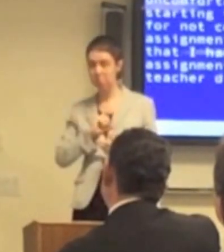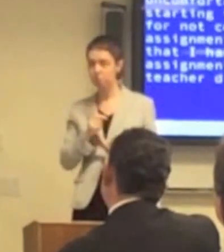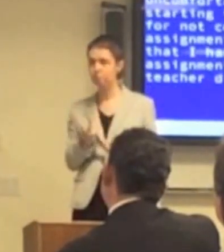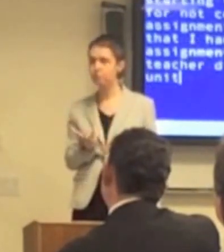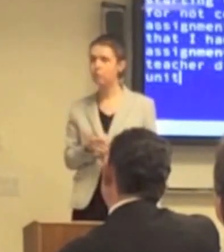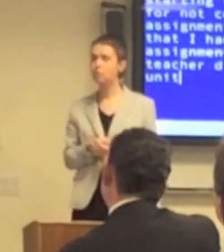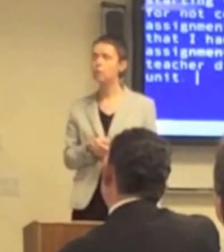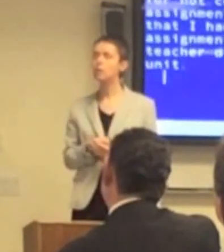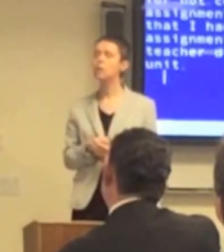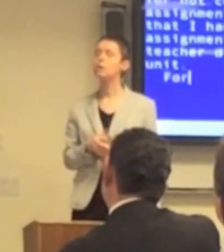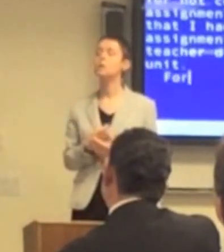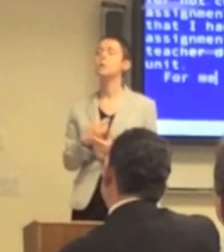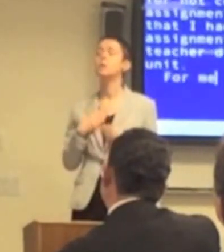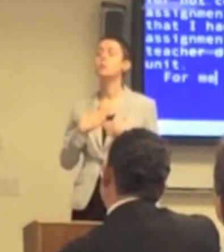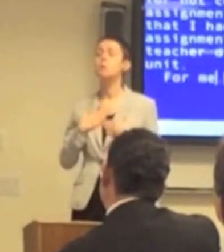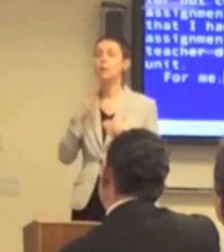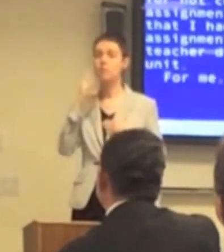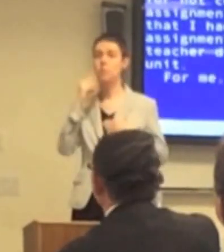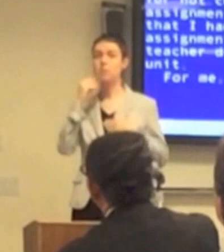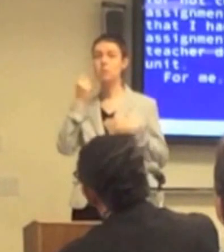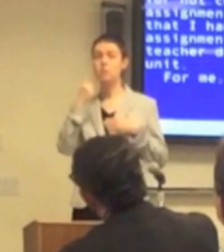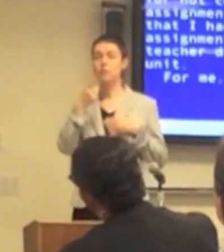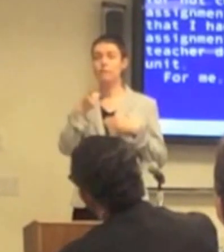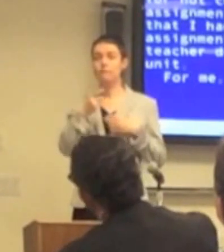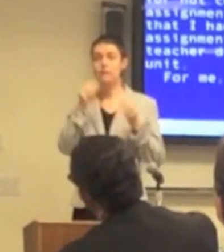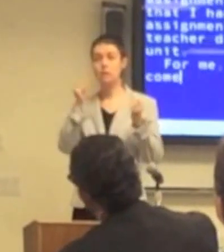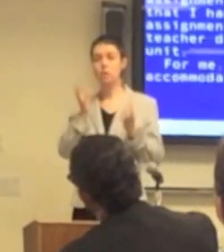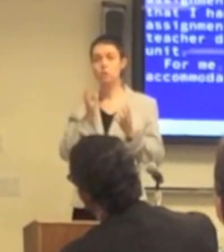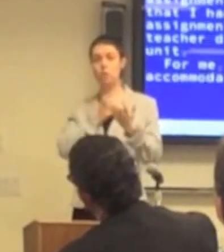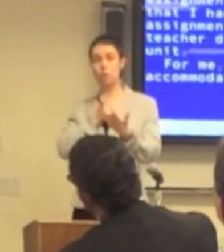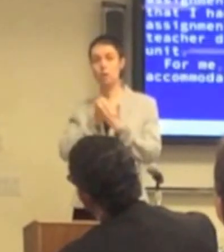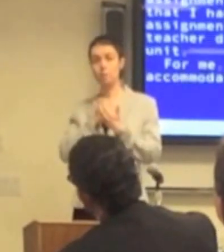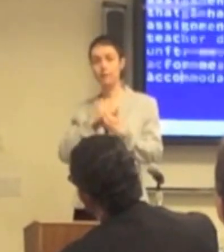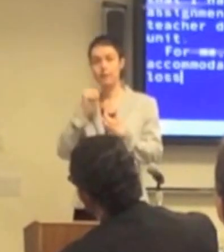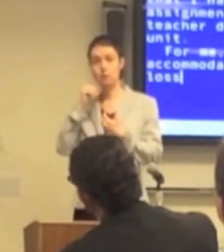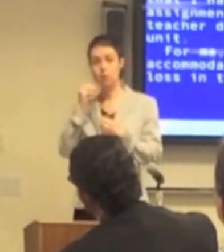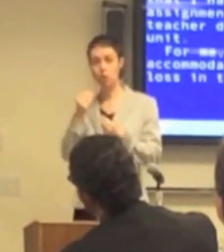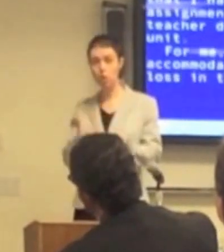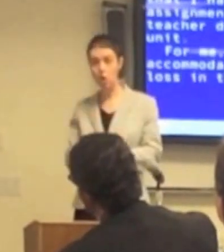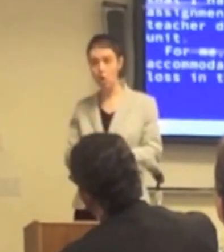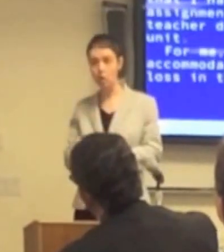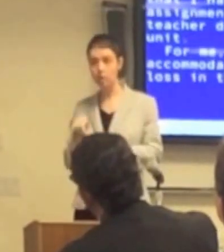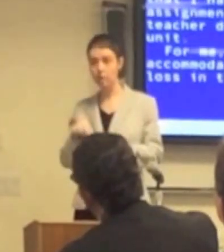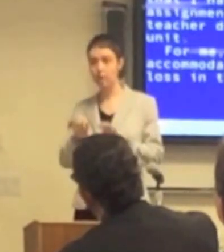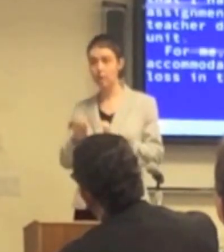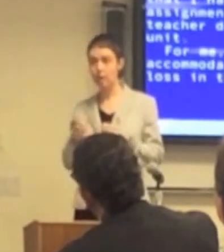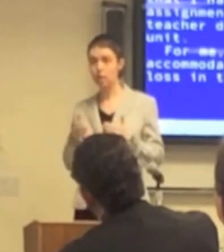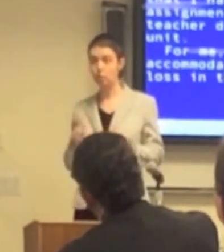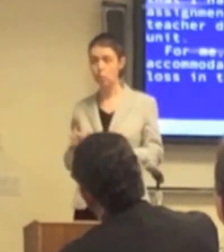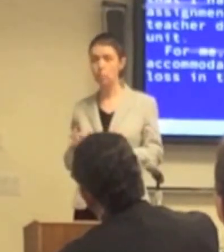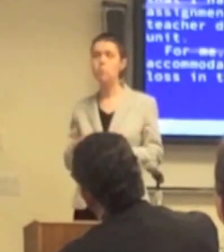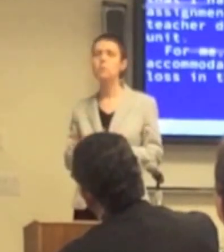For me, when teachers accommodated my hearing loss in the classroom